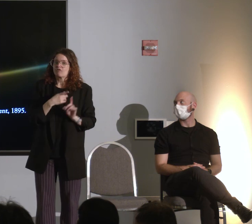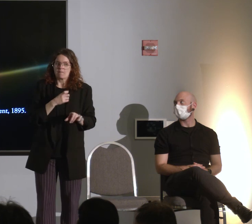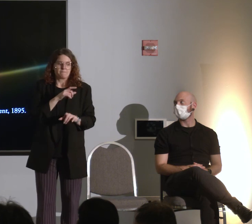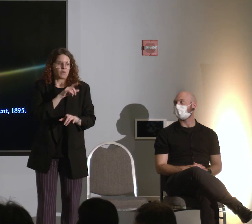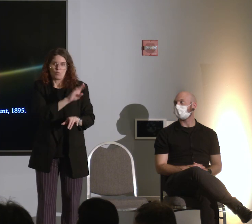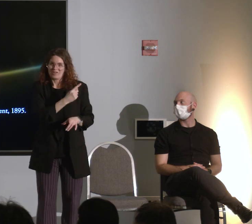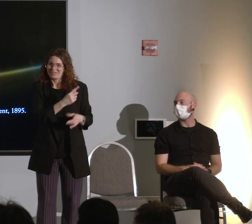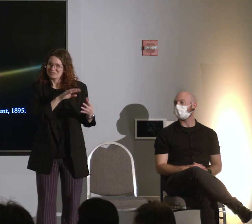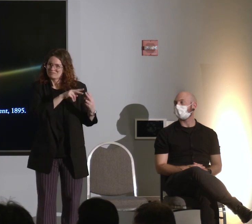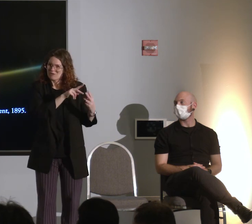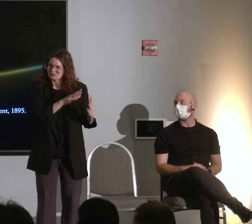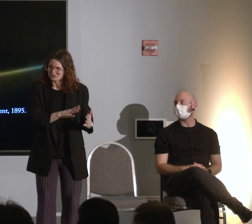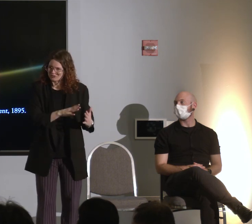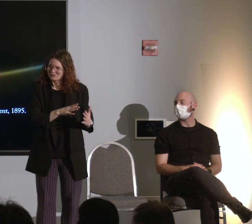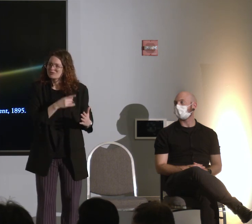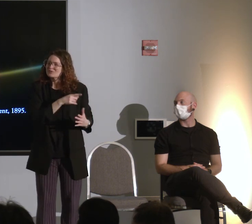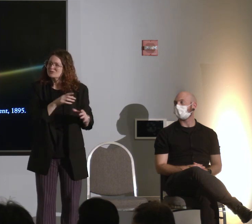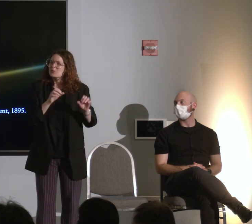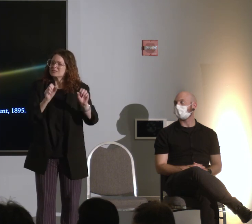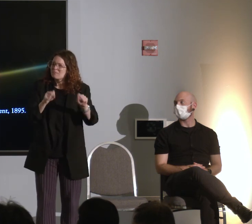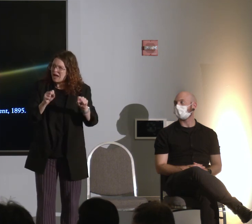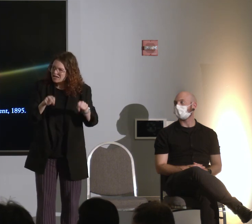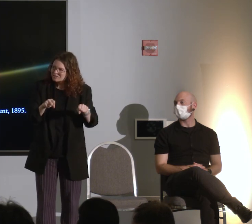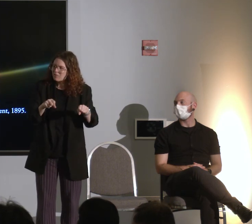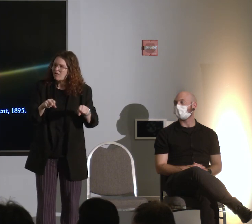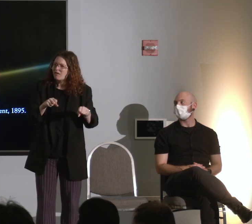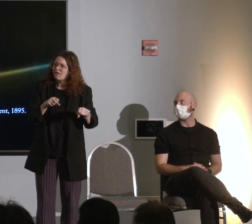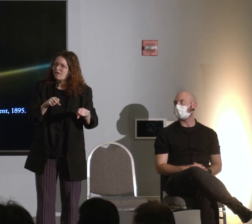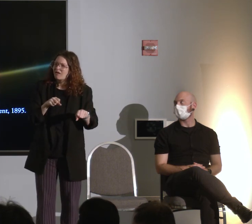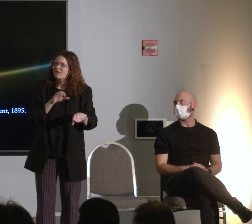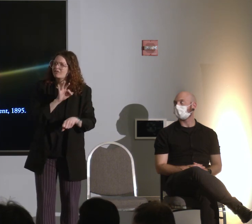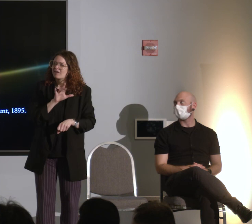So it's also possible that Olmstead would have kept his counsel to himself.